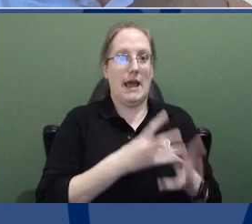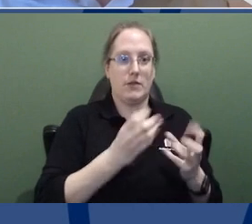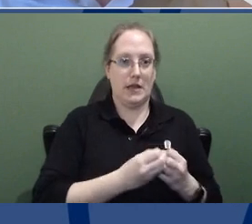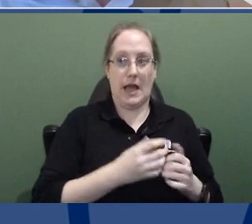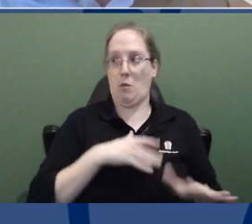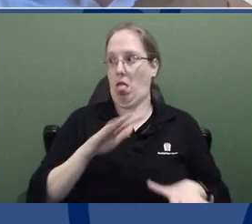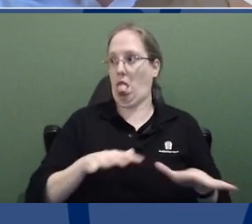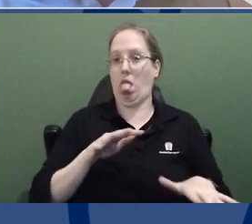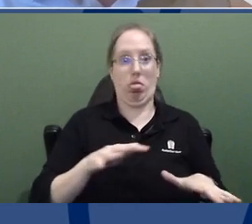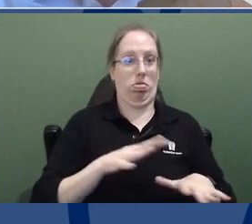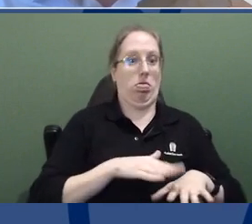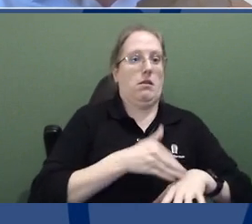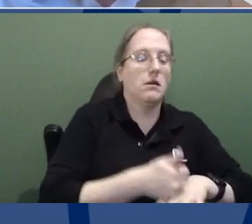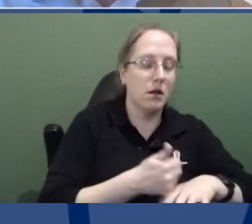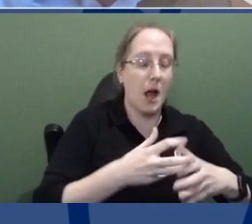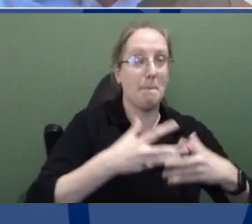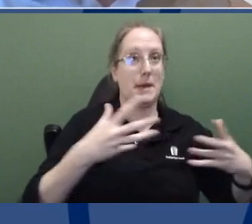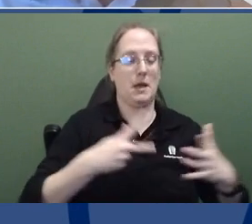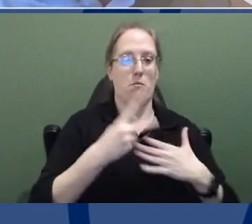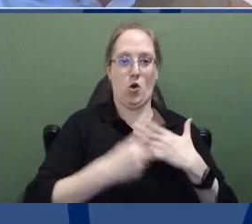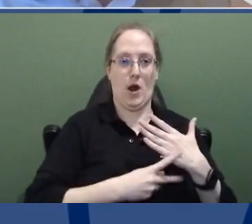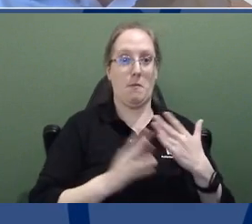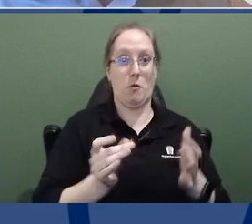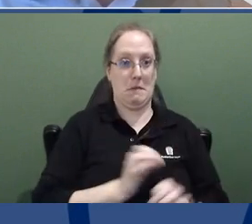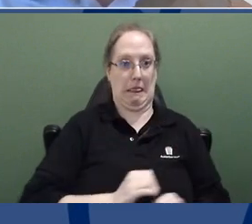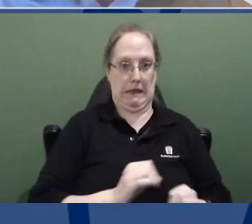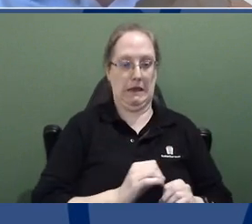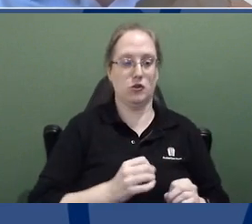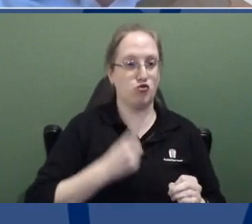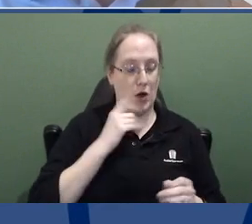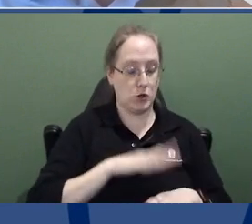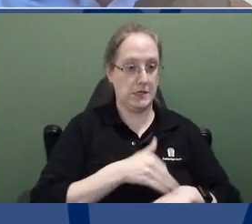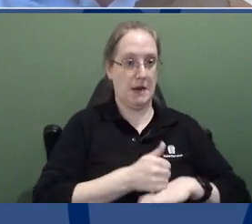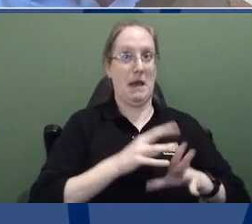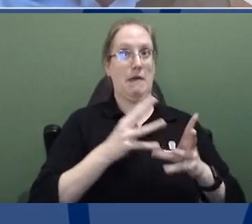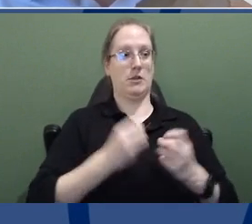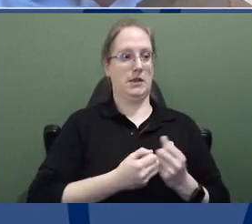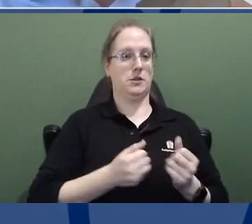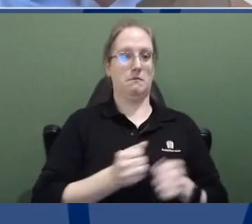to try and get payments out to businesses. So it was clear to us that with an extended